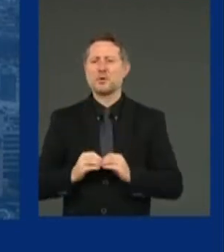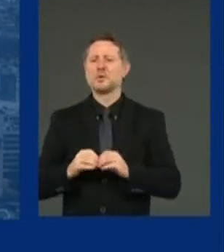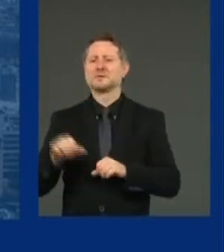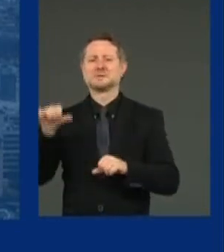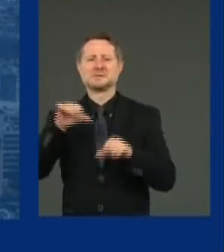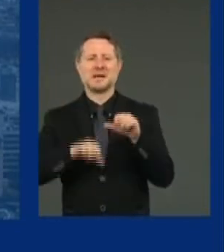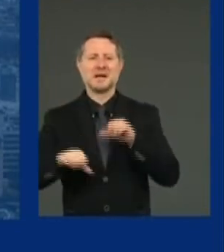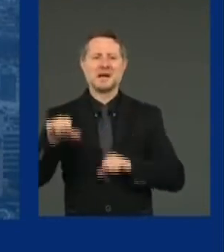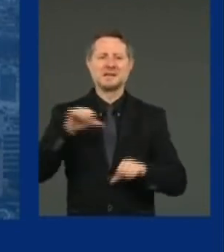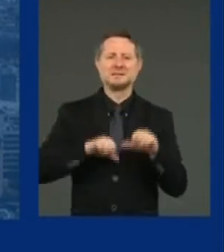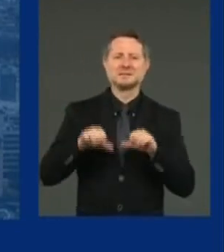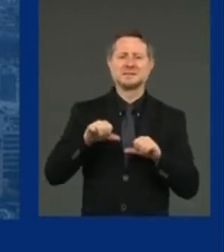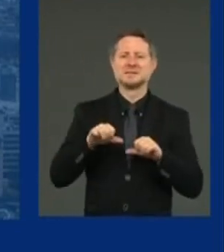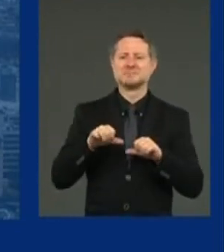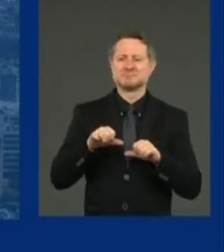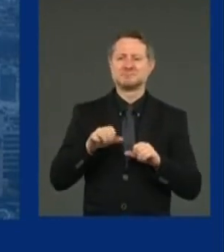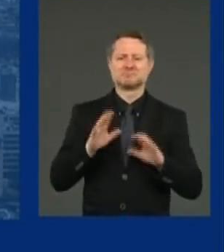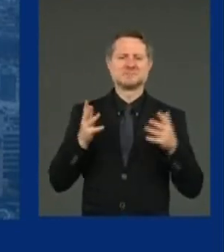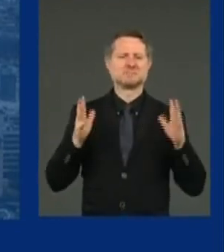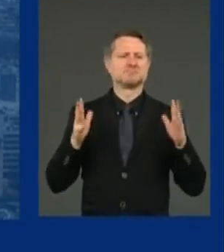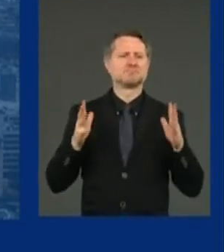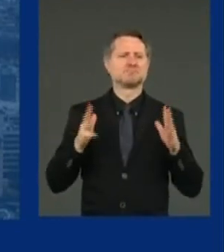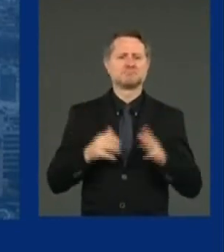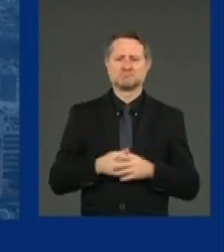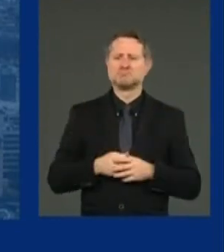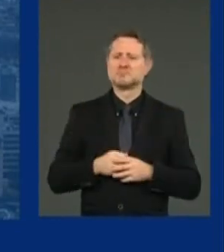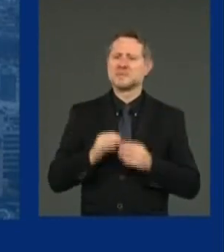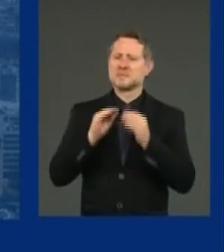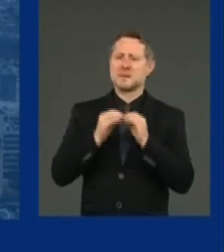AND DATA. THESE DECISIONS ARE BEING MADE